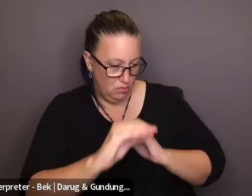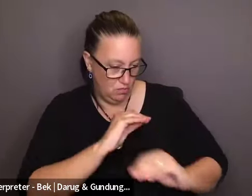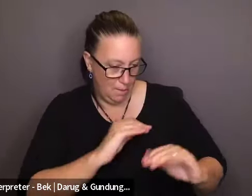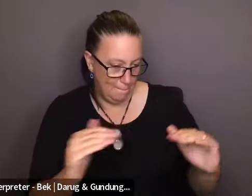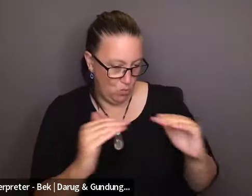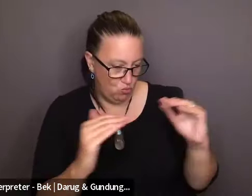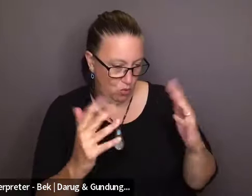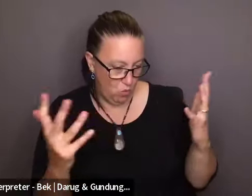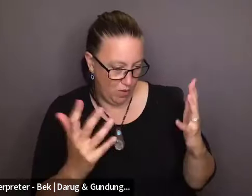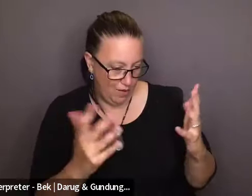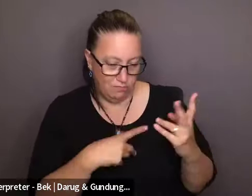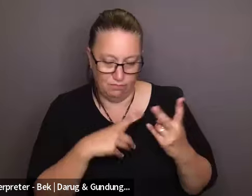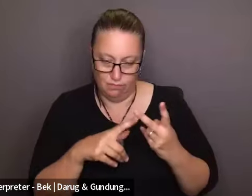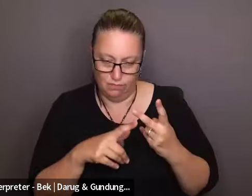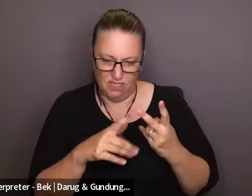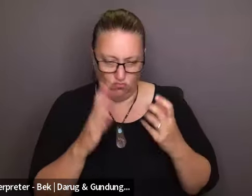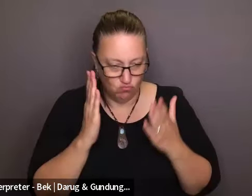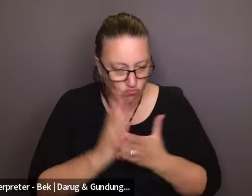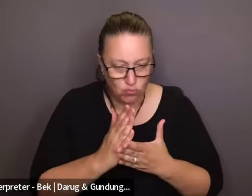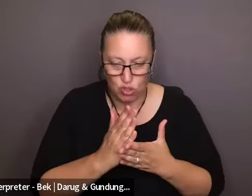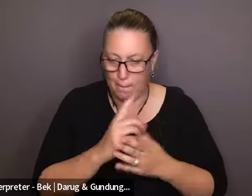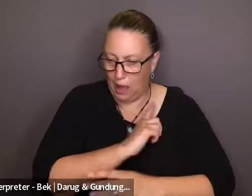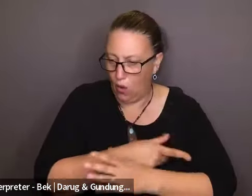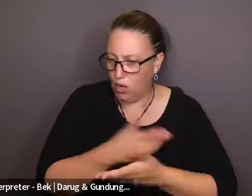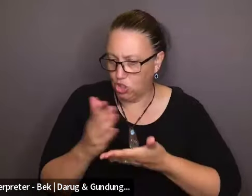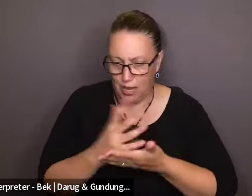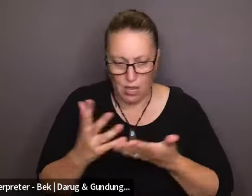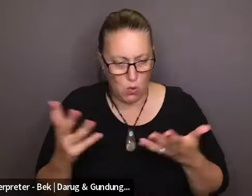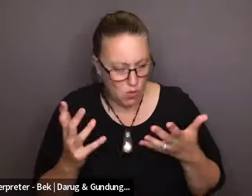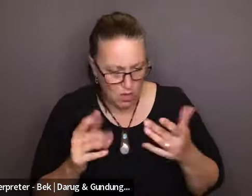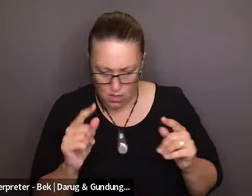your application, I encourage you to ask where's